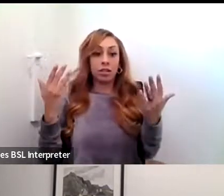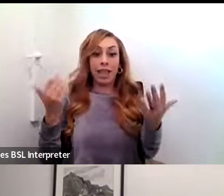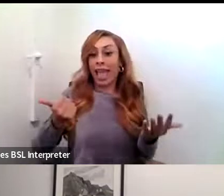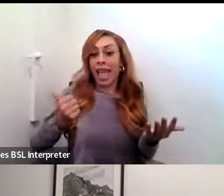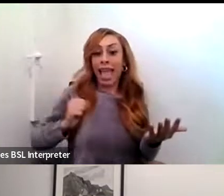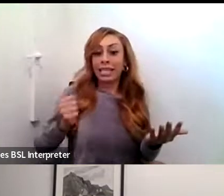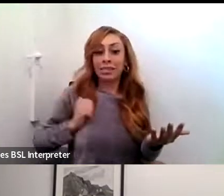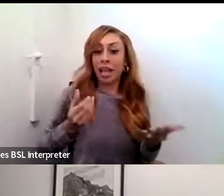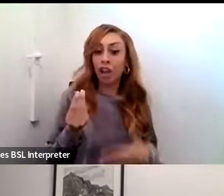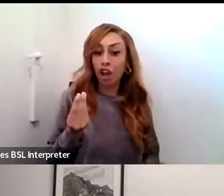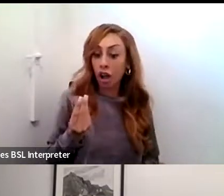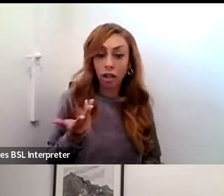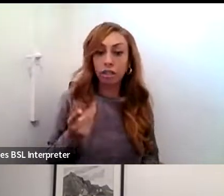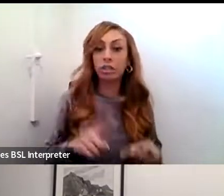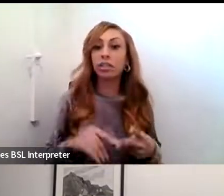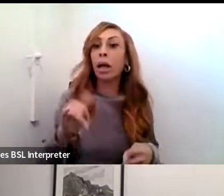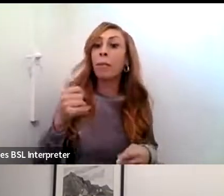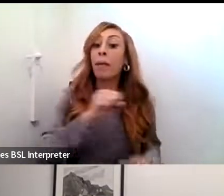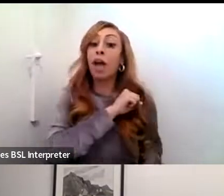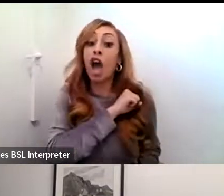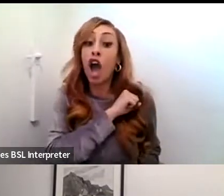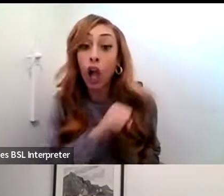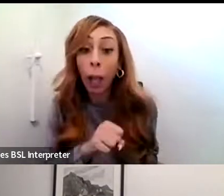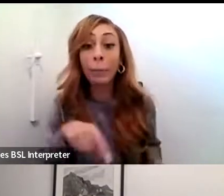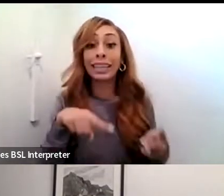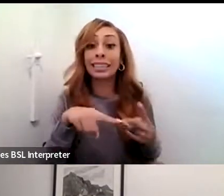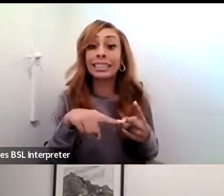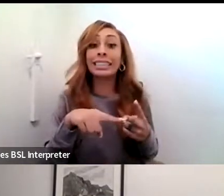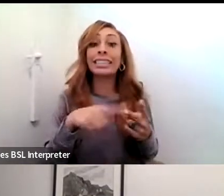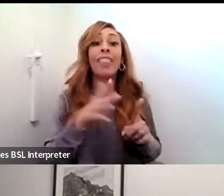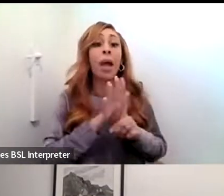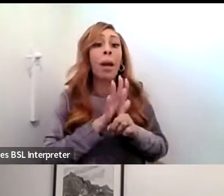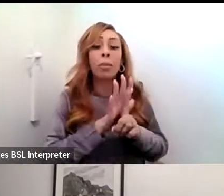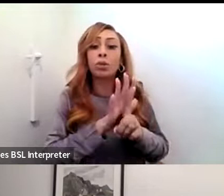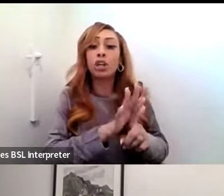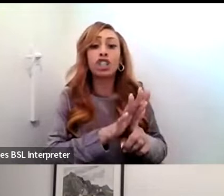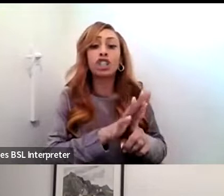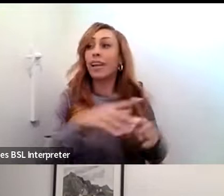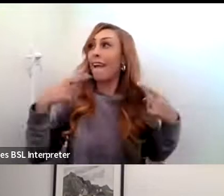or you might be really committed to that, which then pushes down the available funding for everything else,